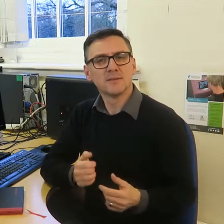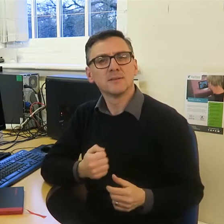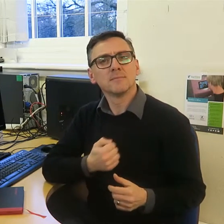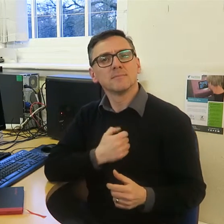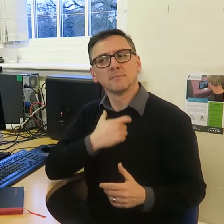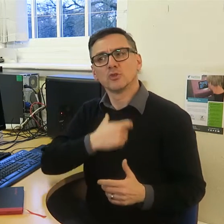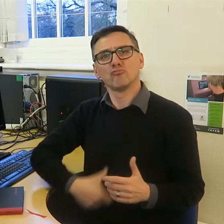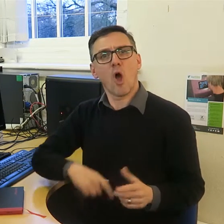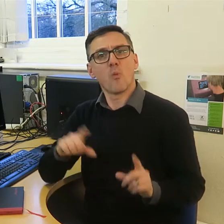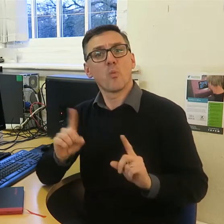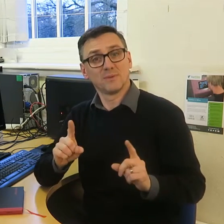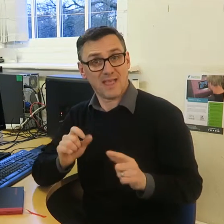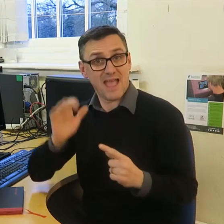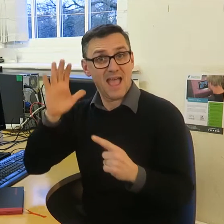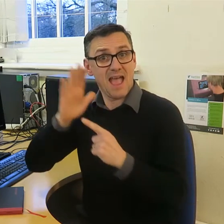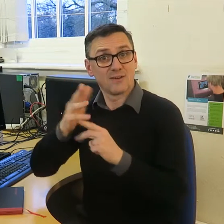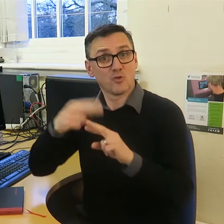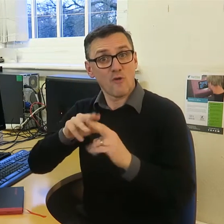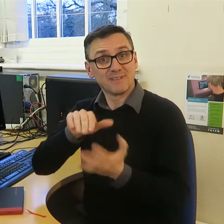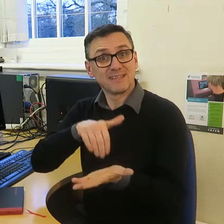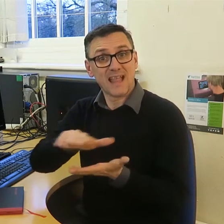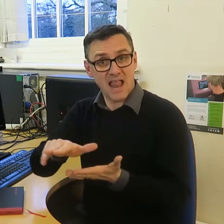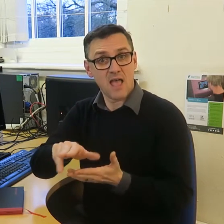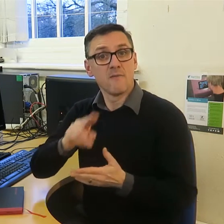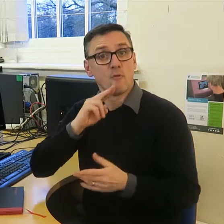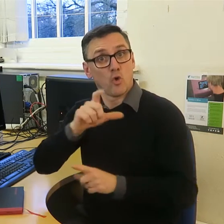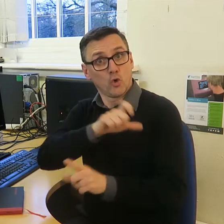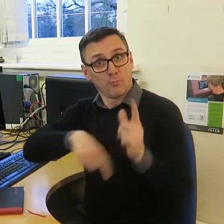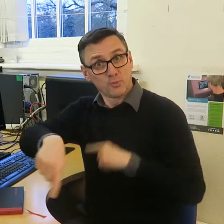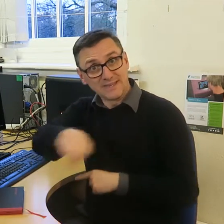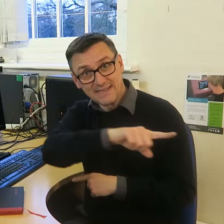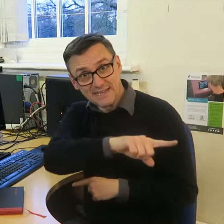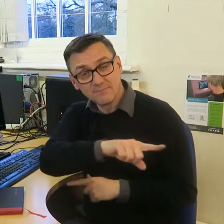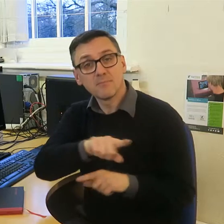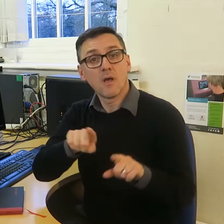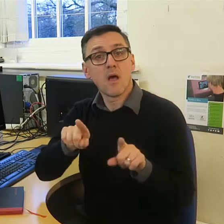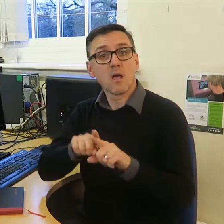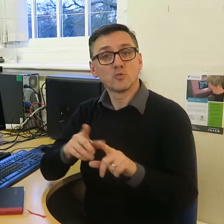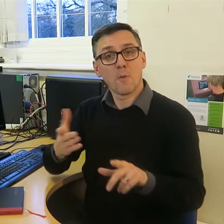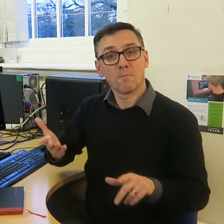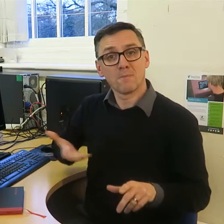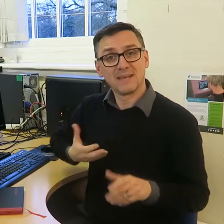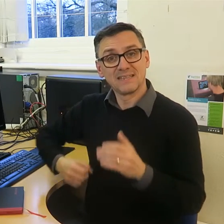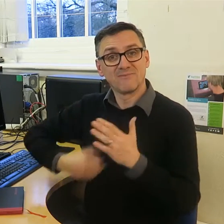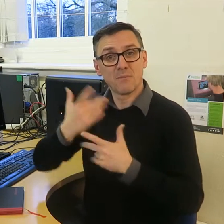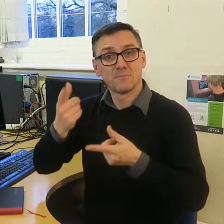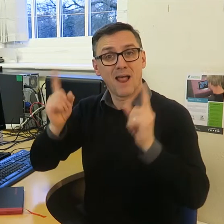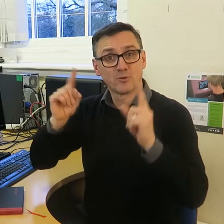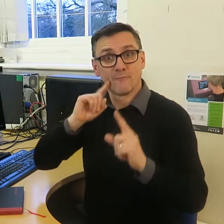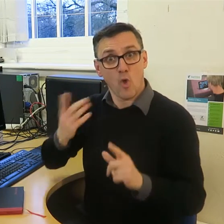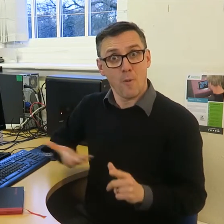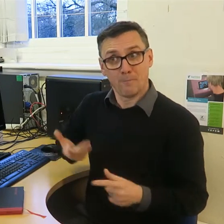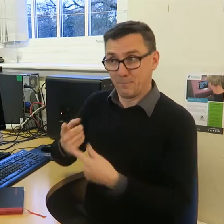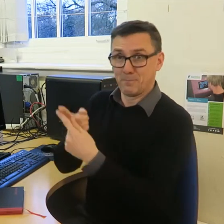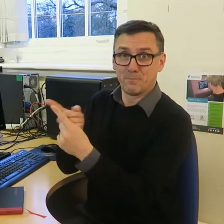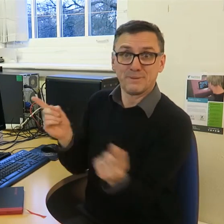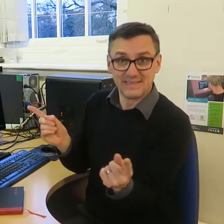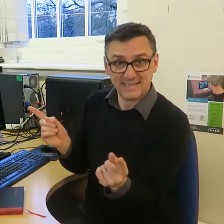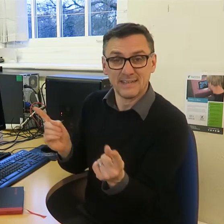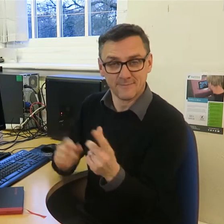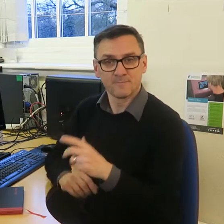My role within the company is head of sales for Community and I'm also the business development manager for Business customers.